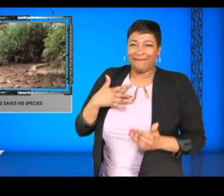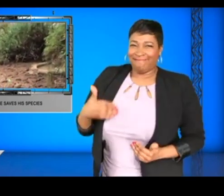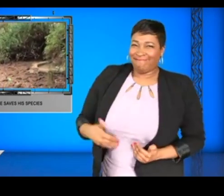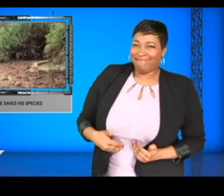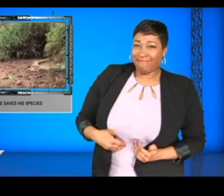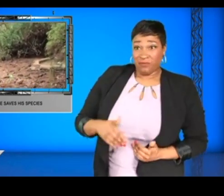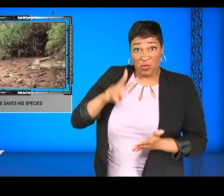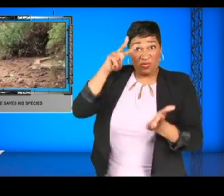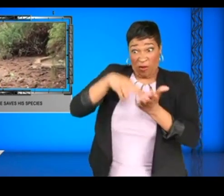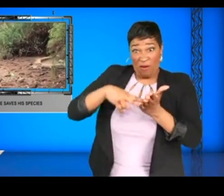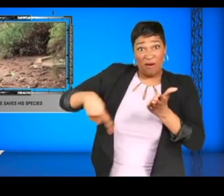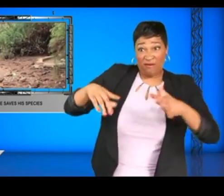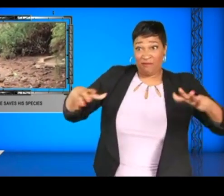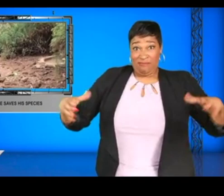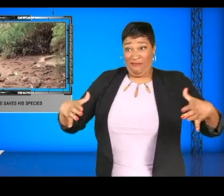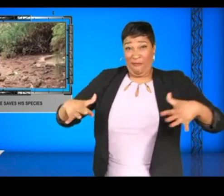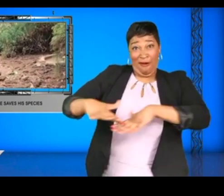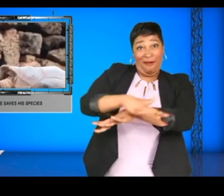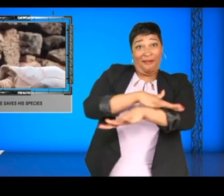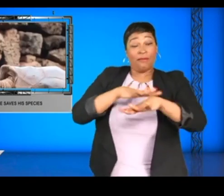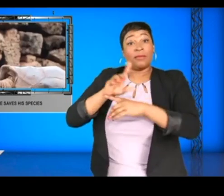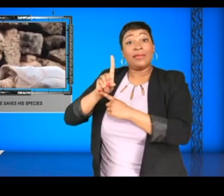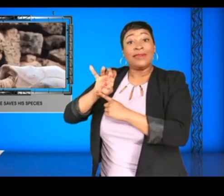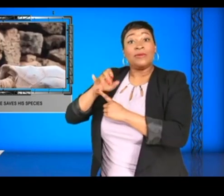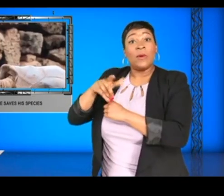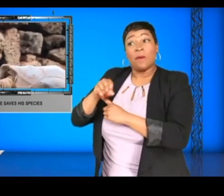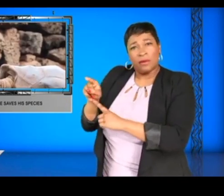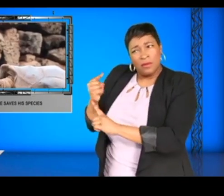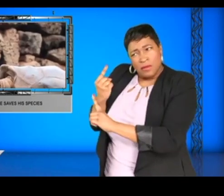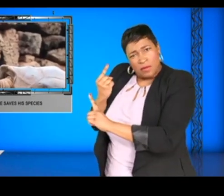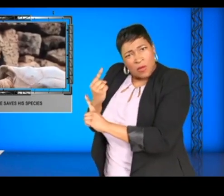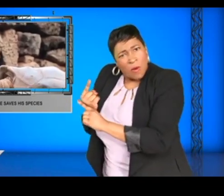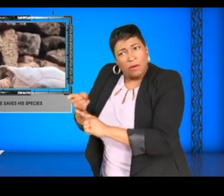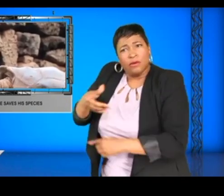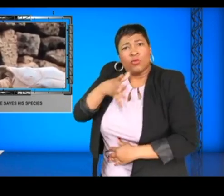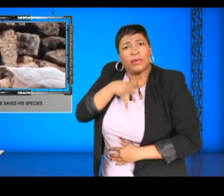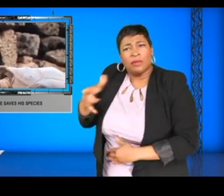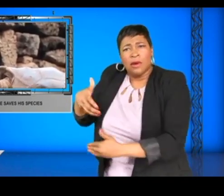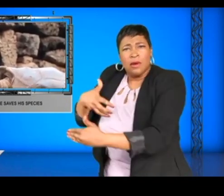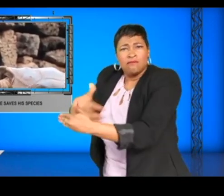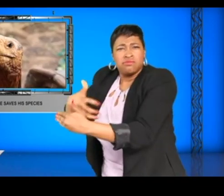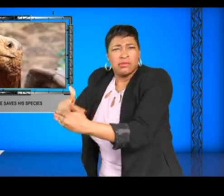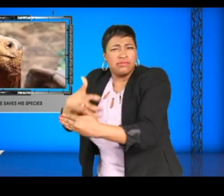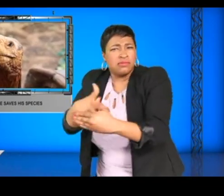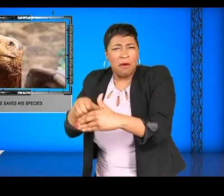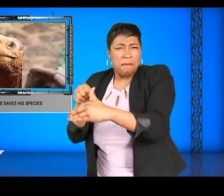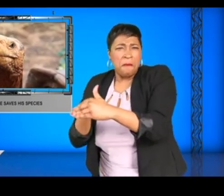But the Galapagos National Park Service believes Diego alone is responsible for 800 of the